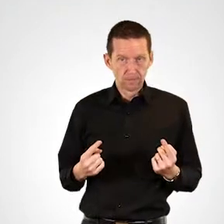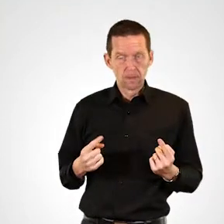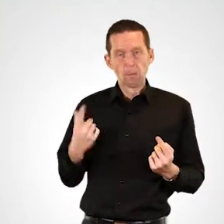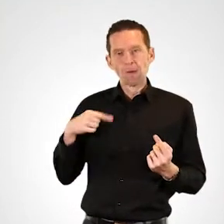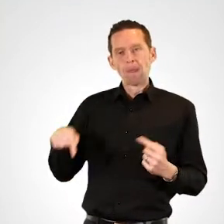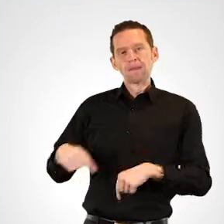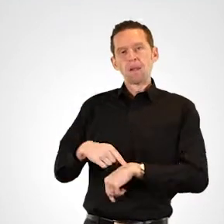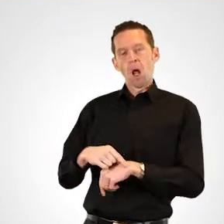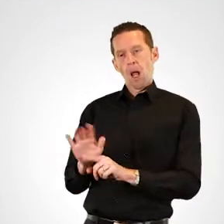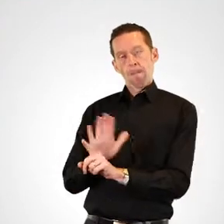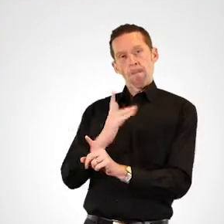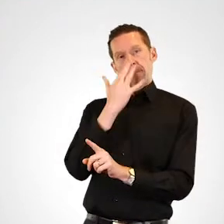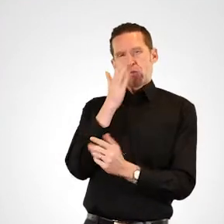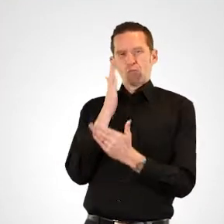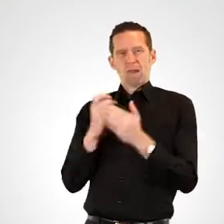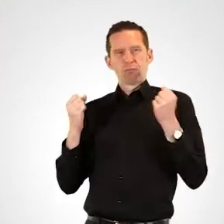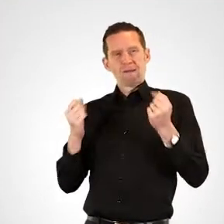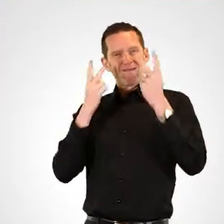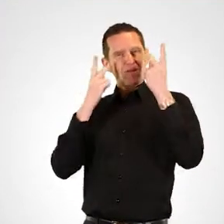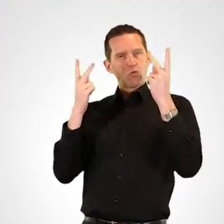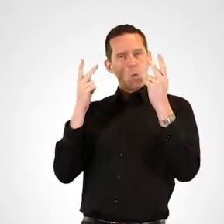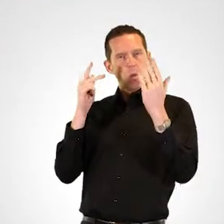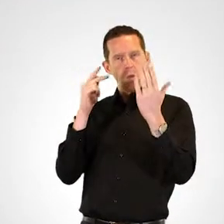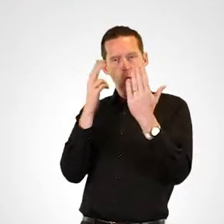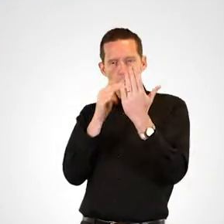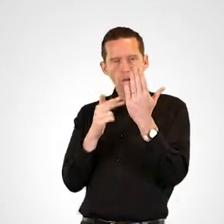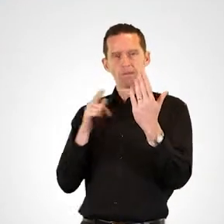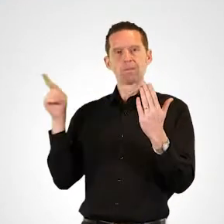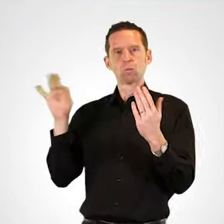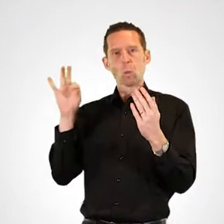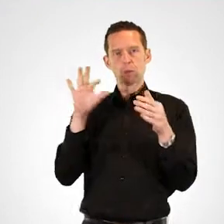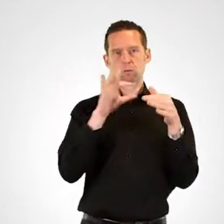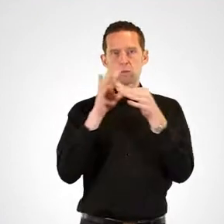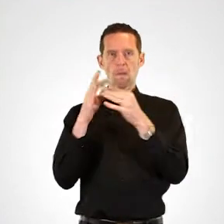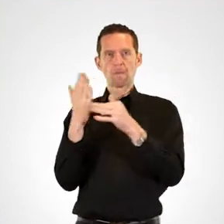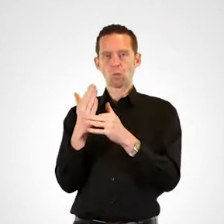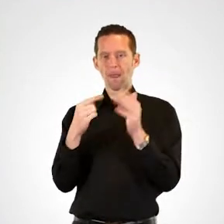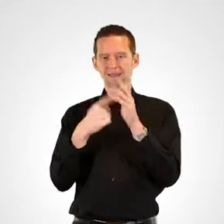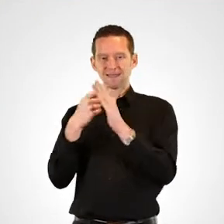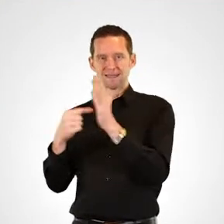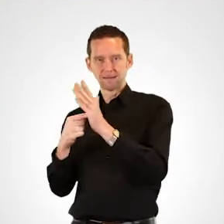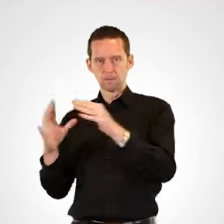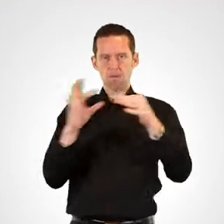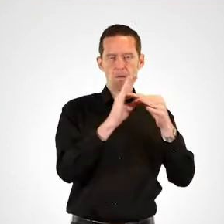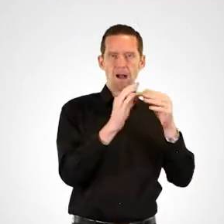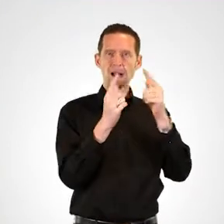Because at this stage, this is all really visual, the students aren't making a connection between the text and the language.